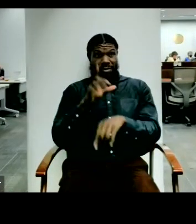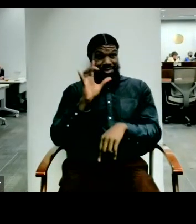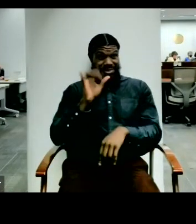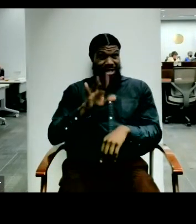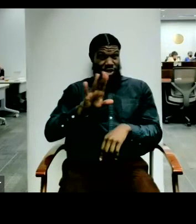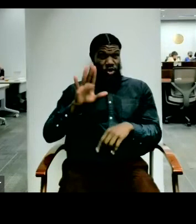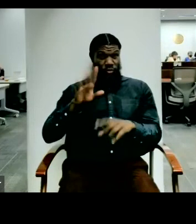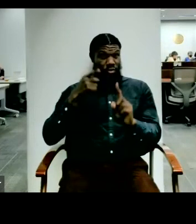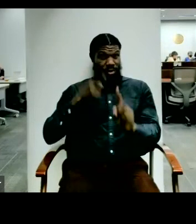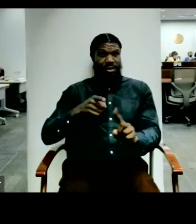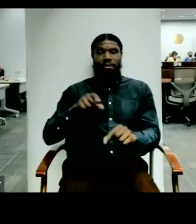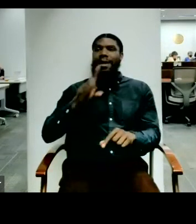Absolutely, thank you.